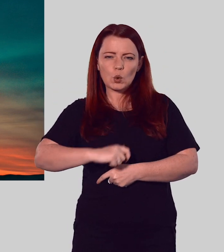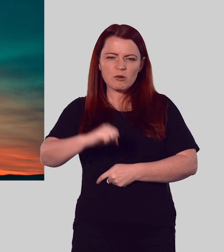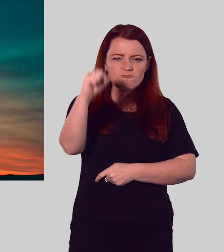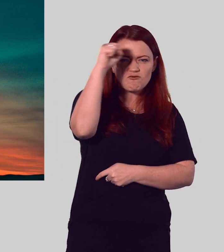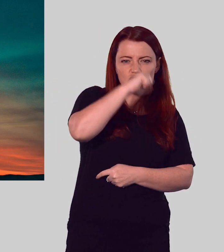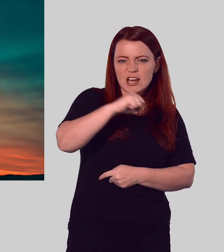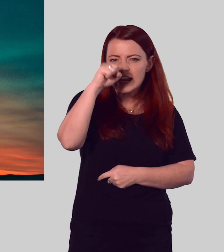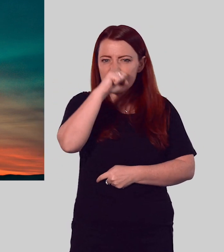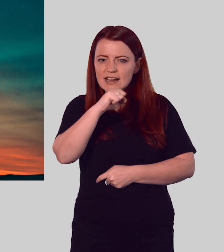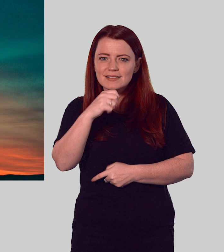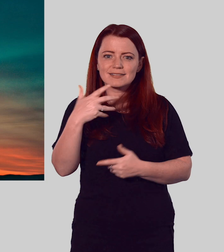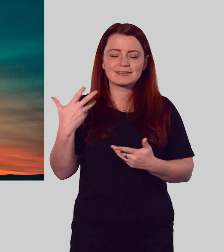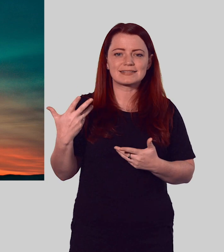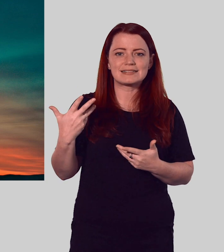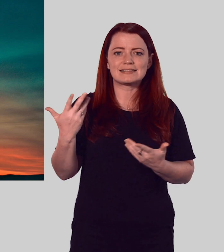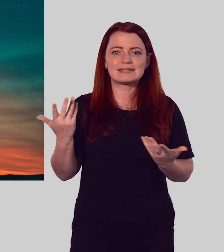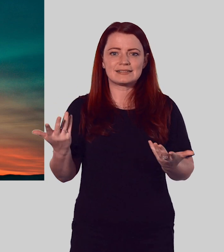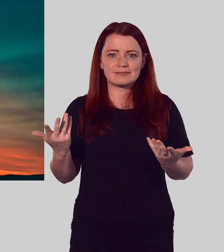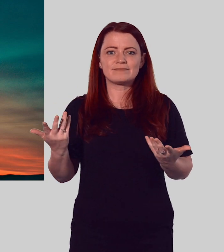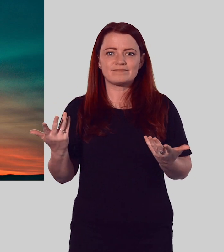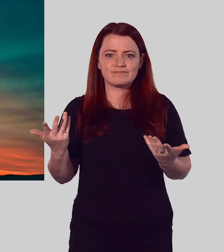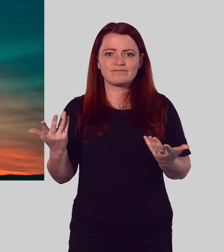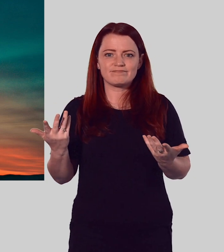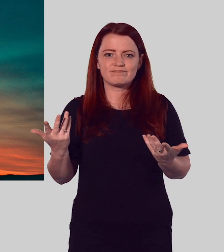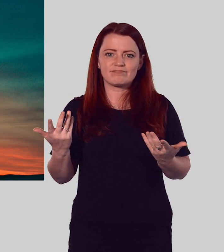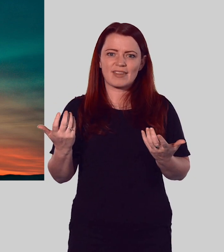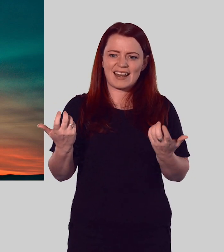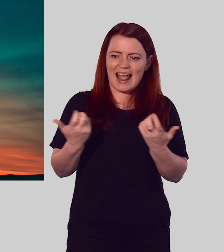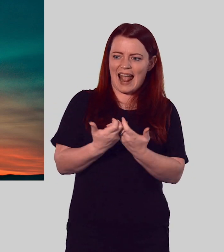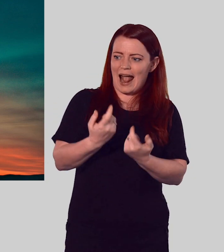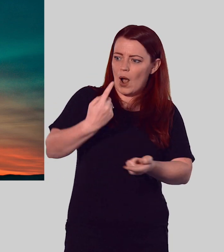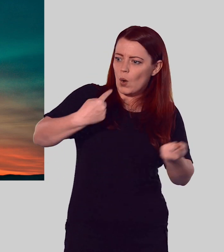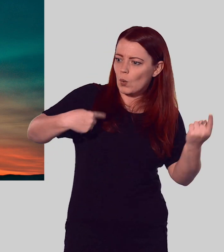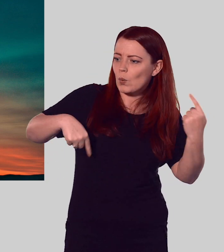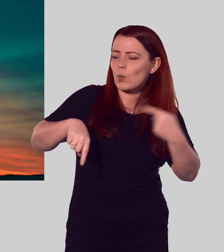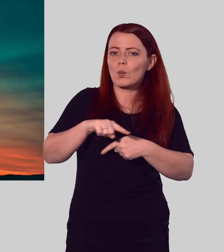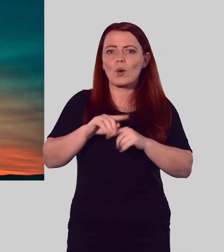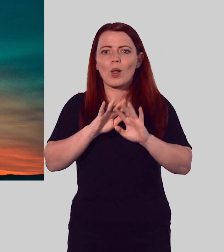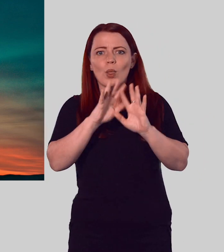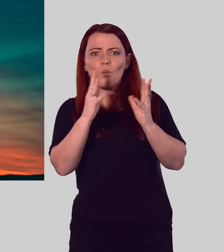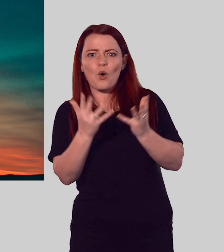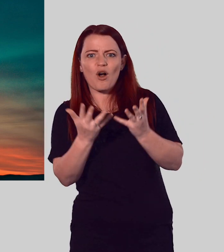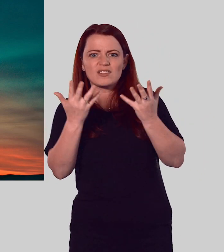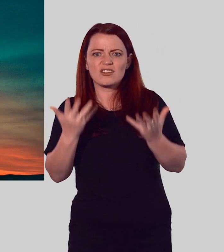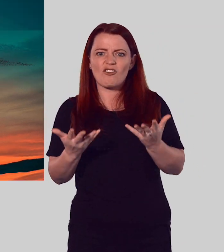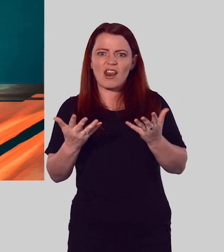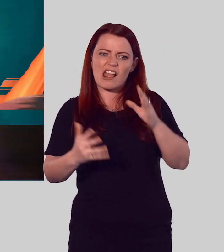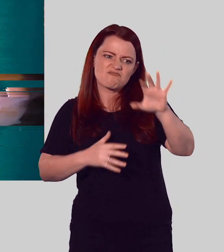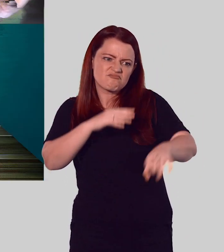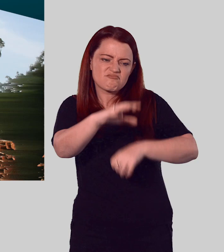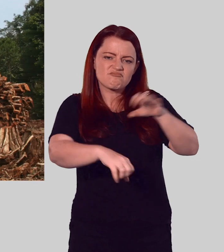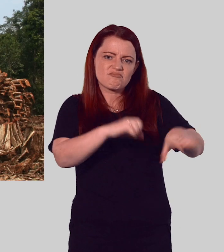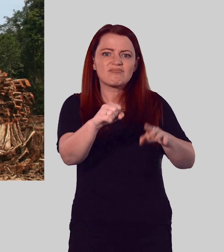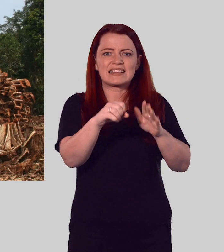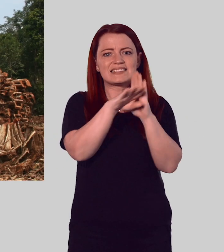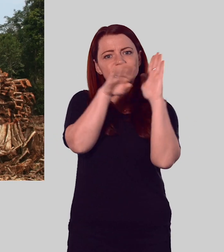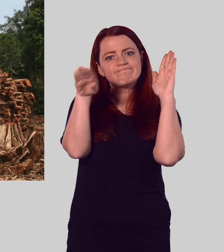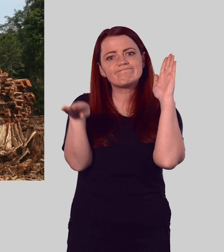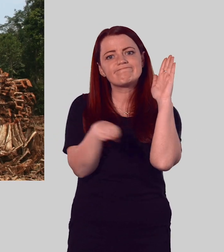and the way that the World currently works is detrimental to